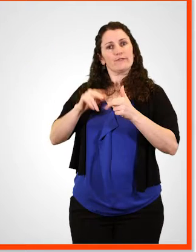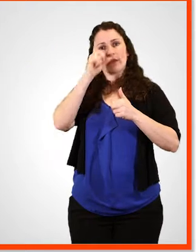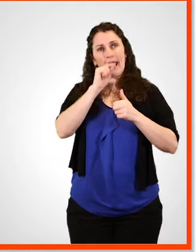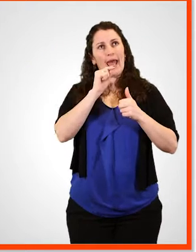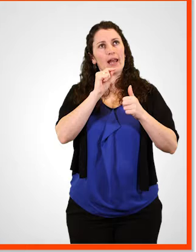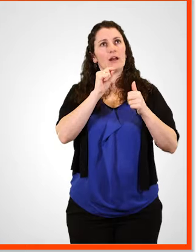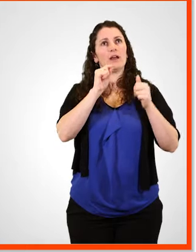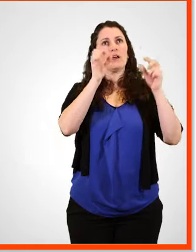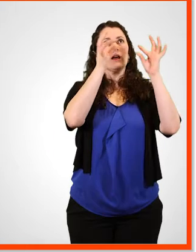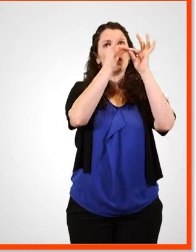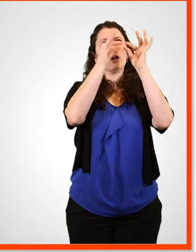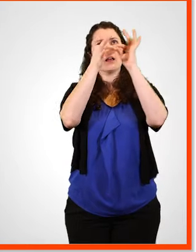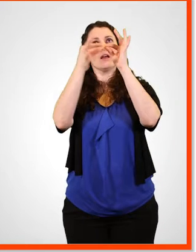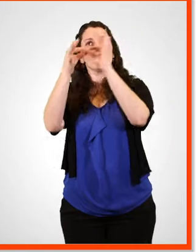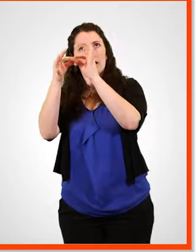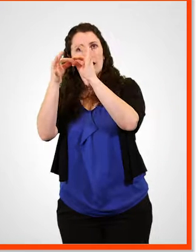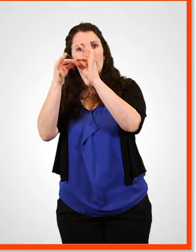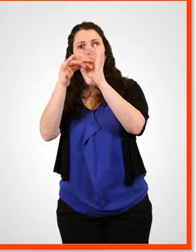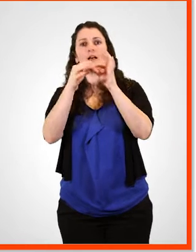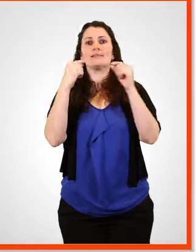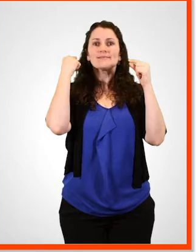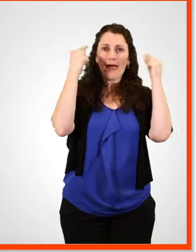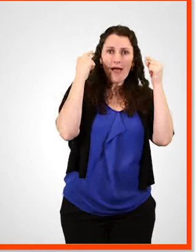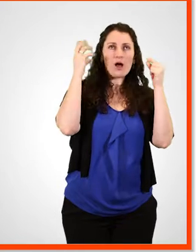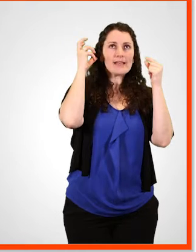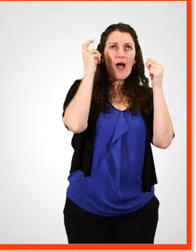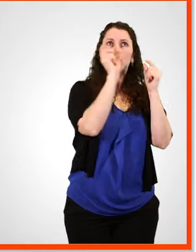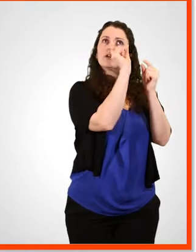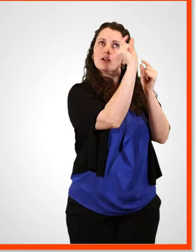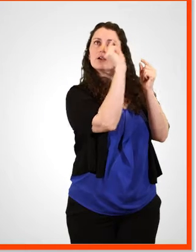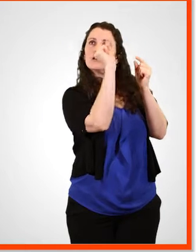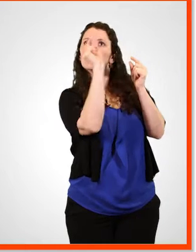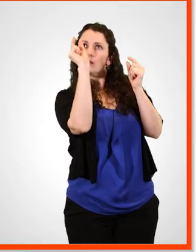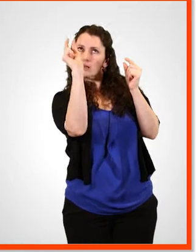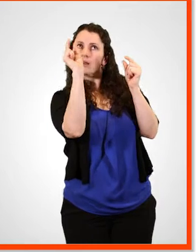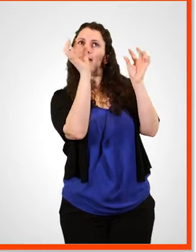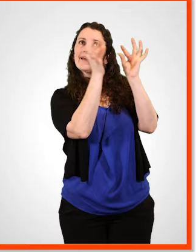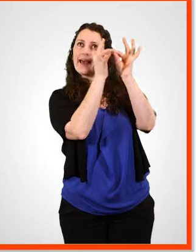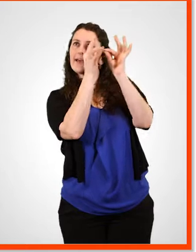how to connect each individual sound to its letter within a word.